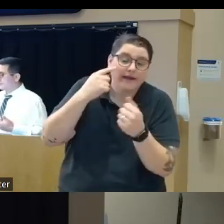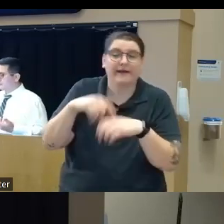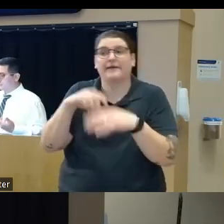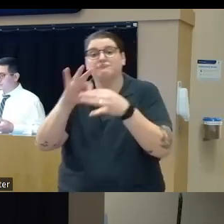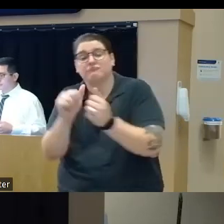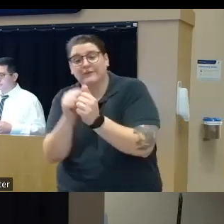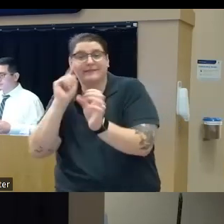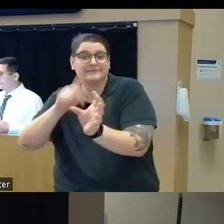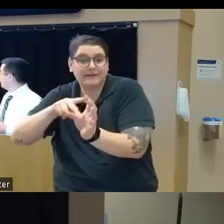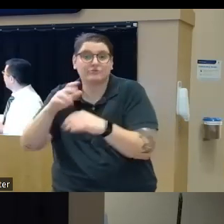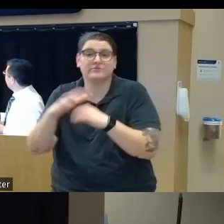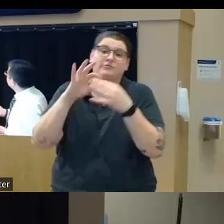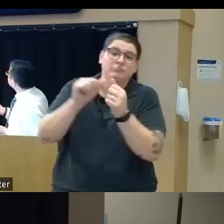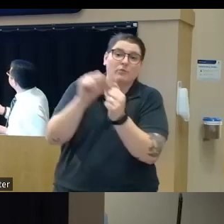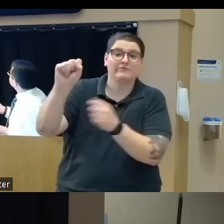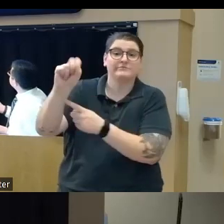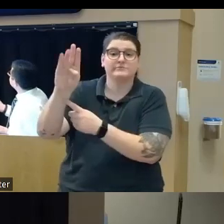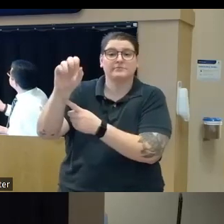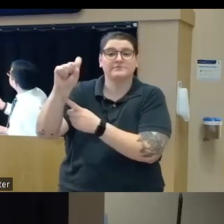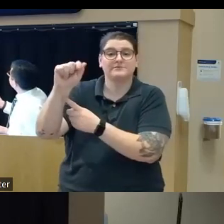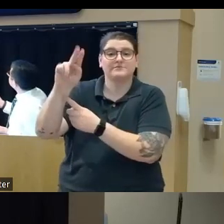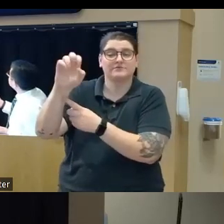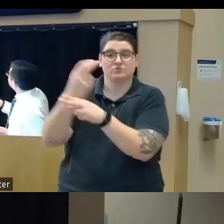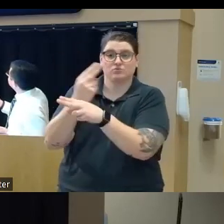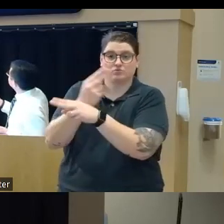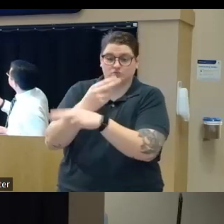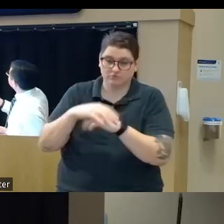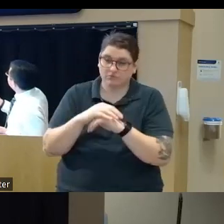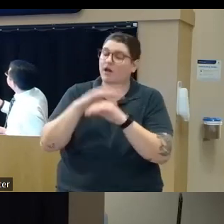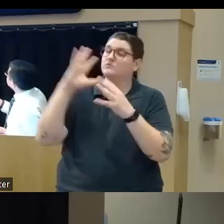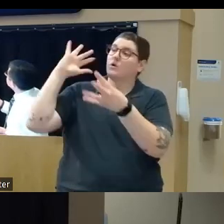and in substance use and so what the general teaching has been right is that you know in eye